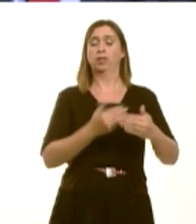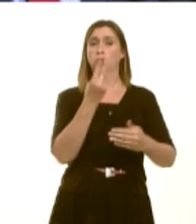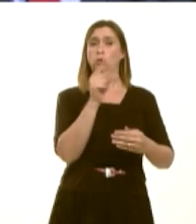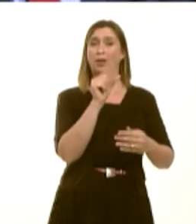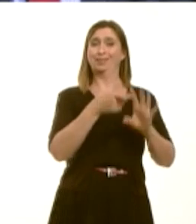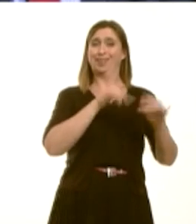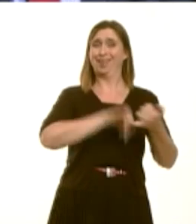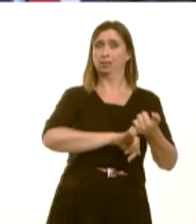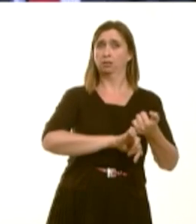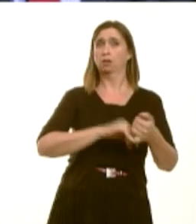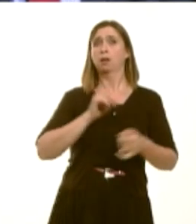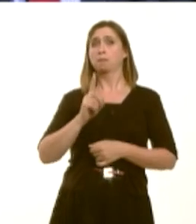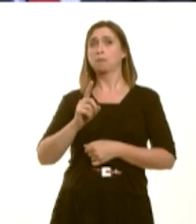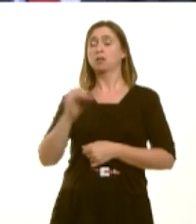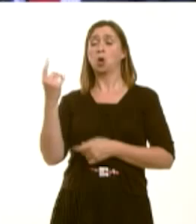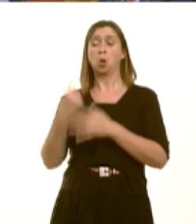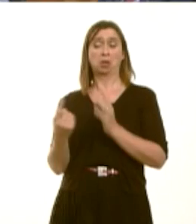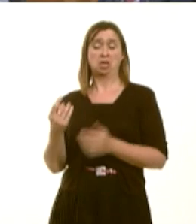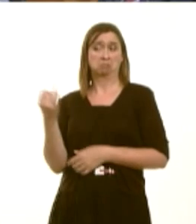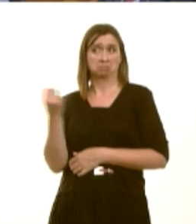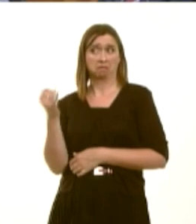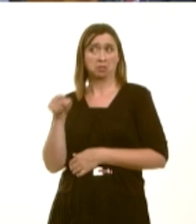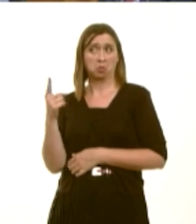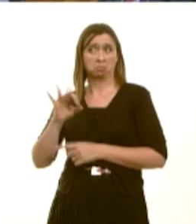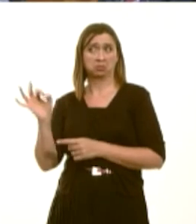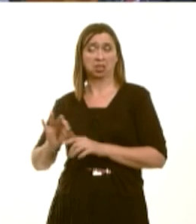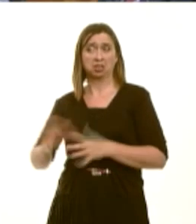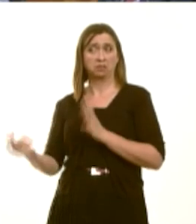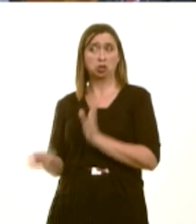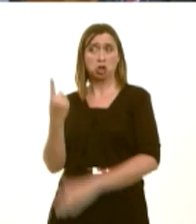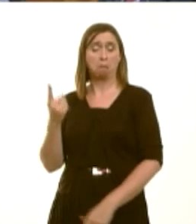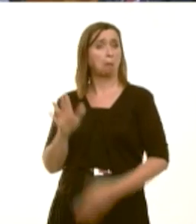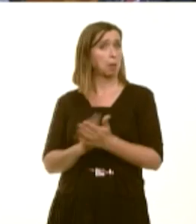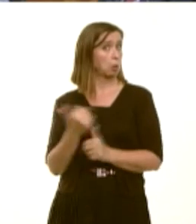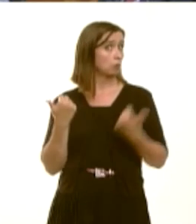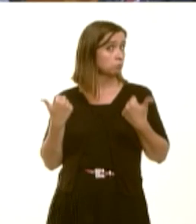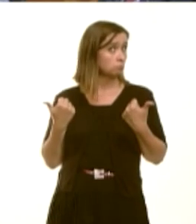17.1 per cent did not attend appointments in March 2015. So, that is a very good rate